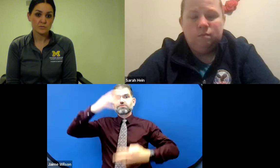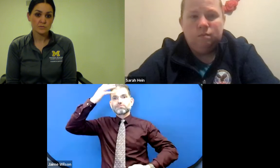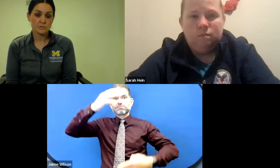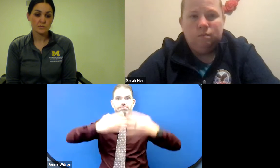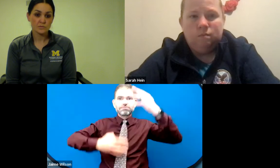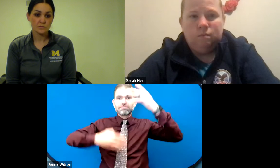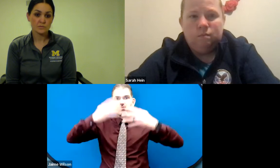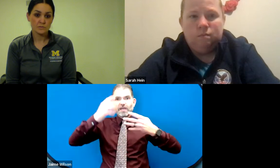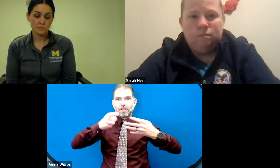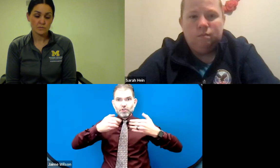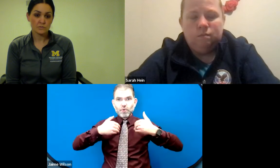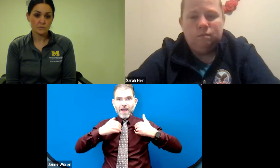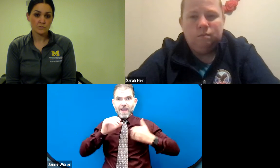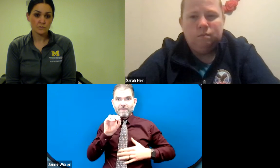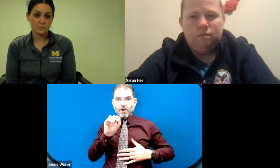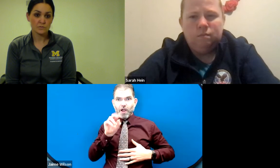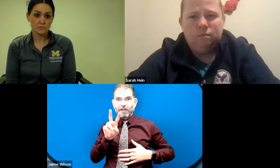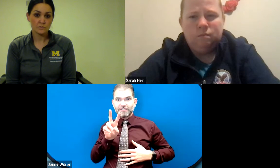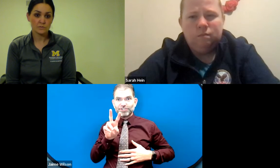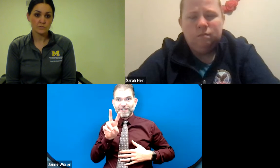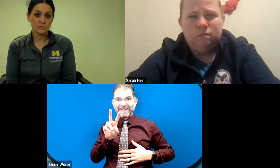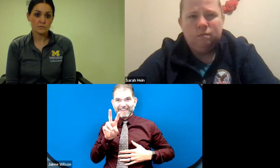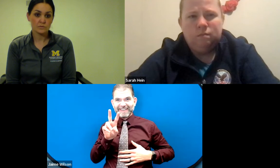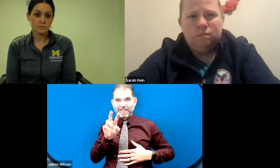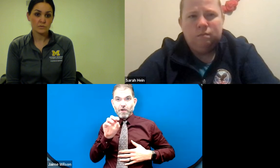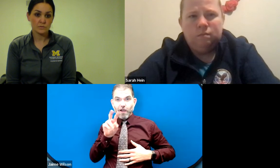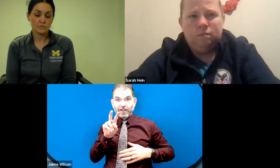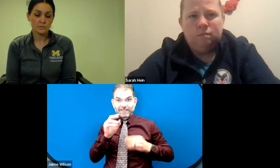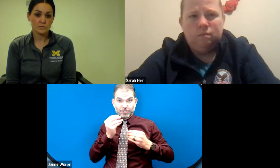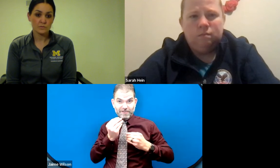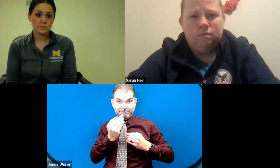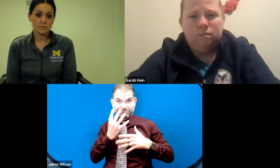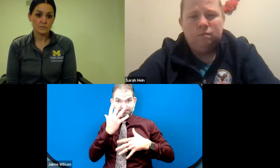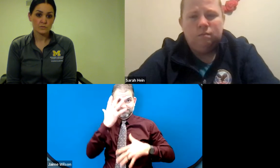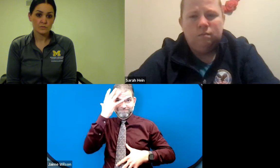ASL Interpreter: you get circulation. ASL Interpreter: and that oxygen